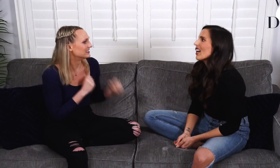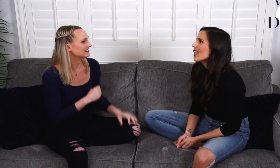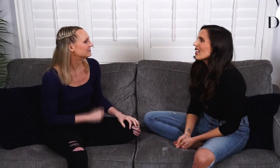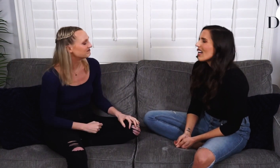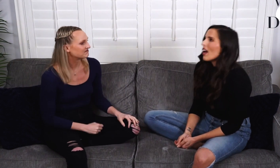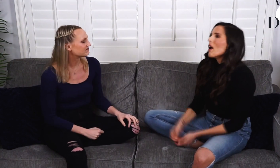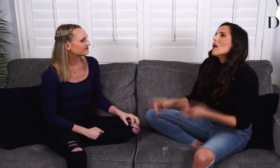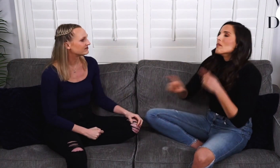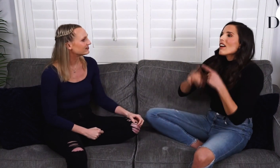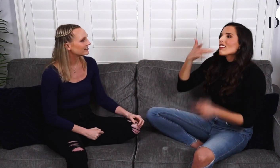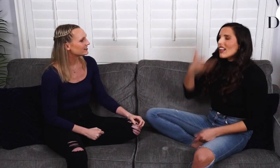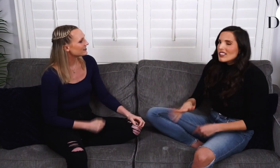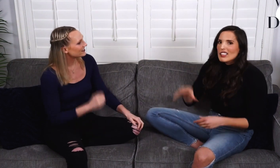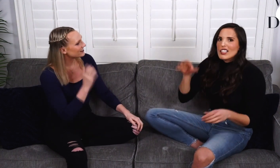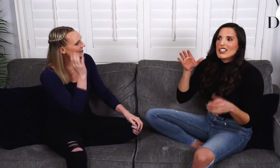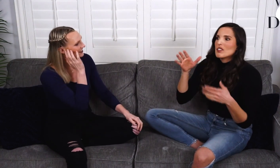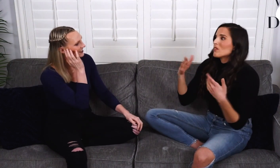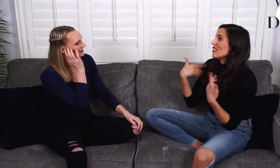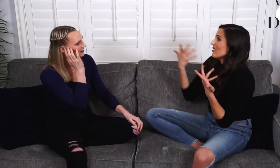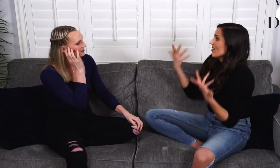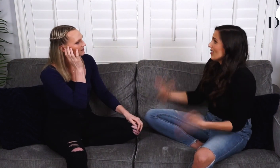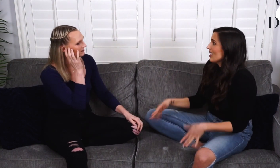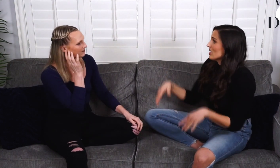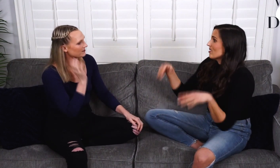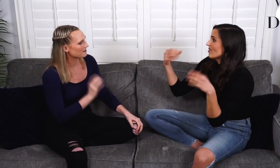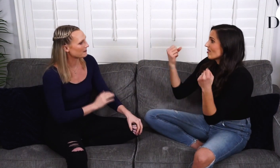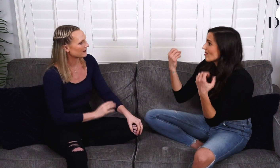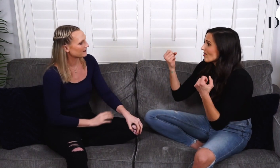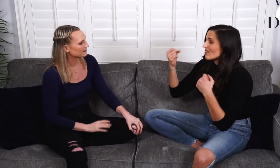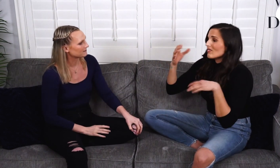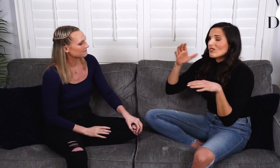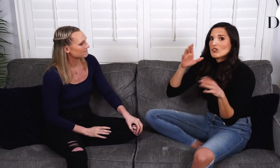signed really fast. - But luckily when we finish